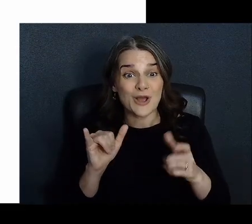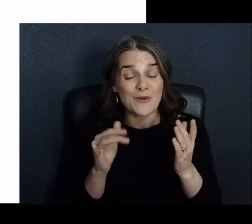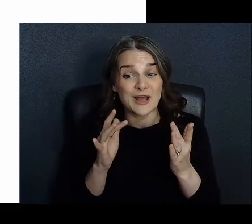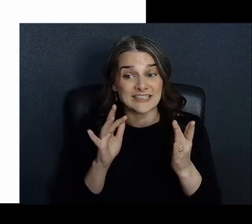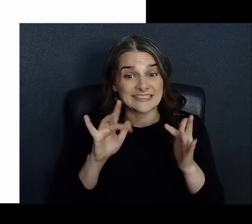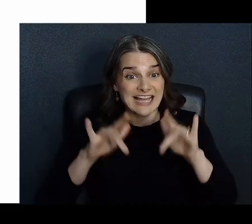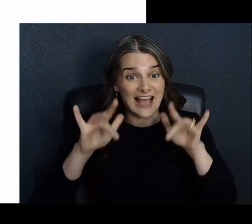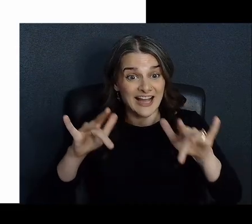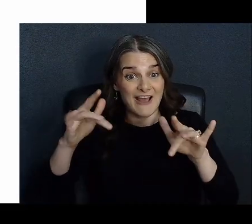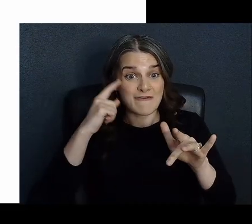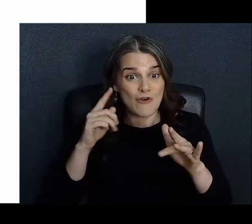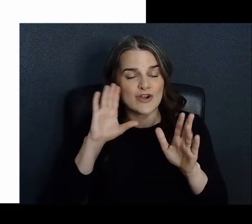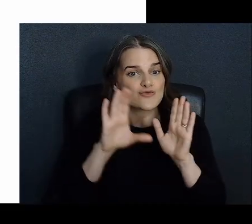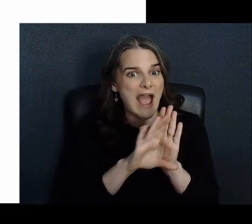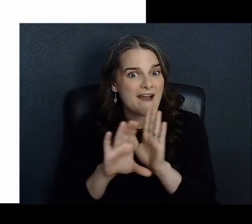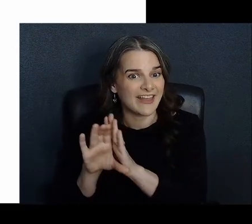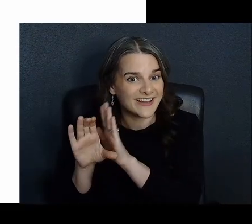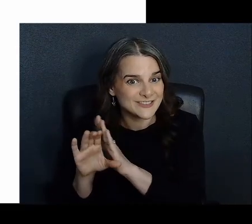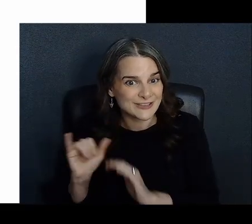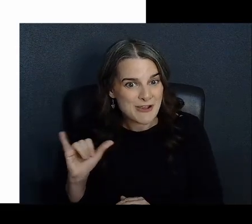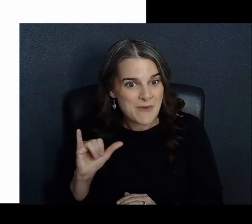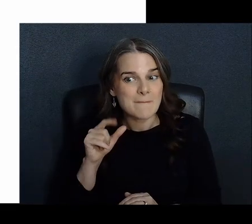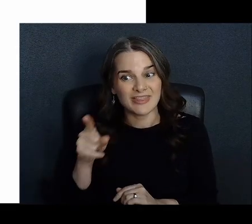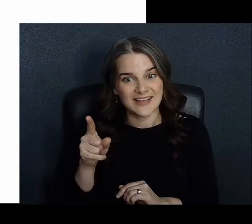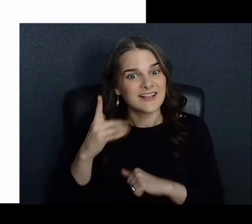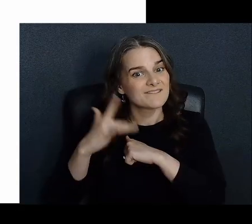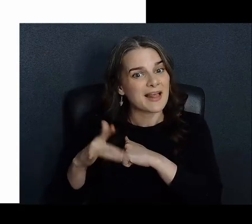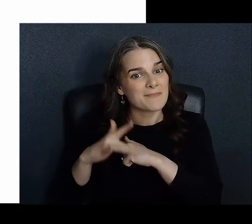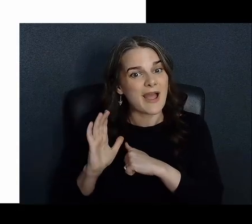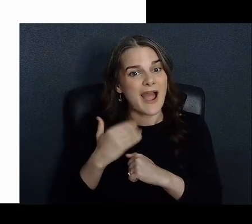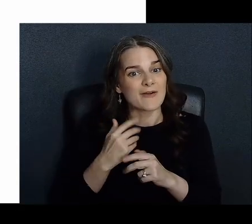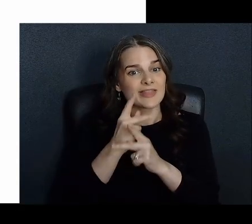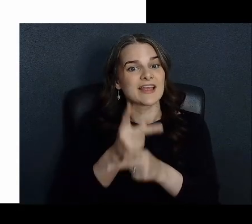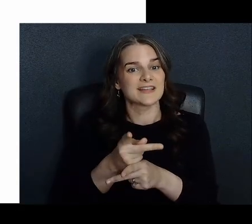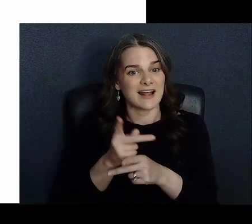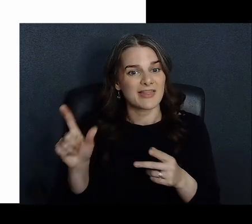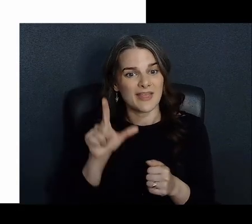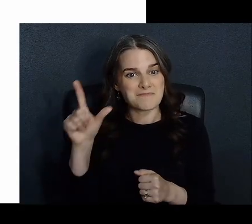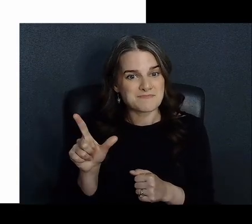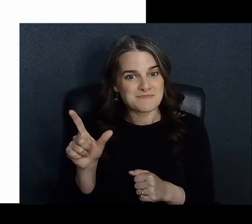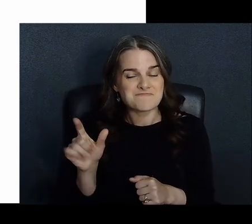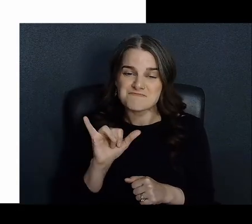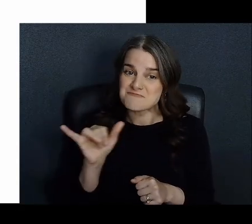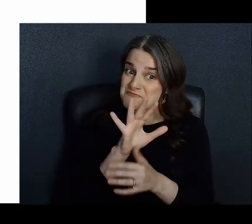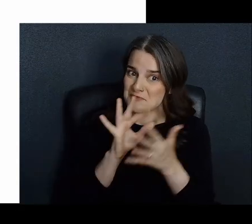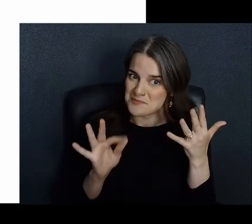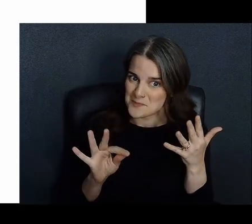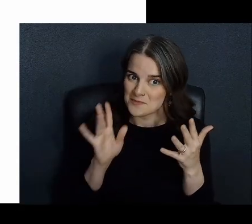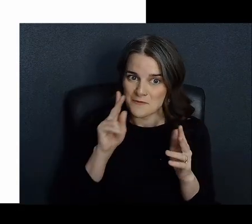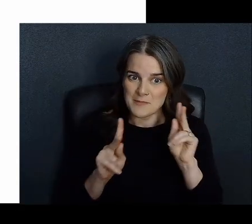are what's available in our lending library, as well as options for people to, again, obtain them